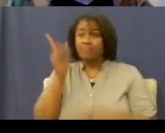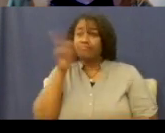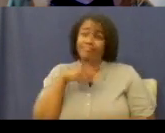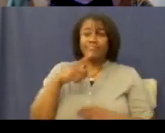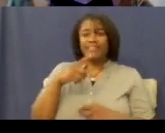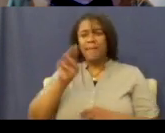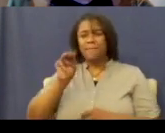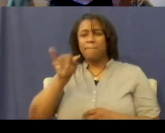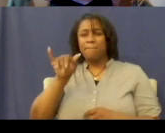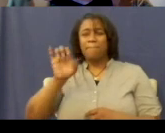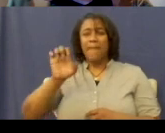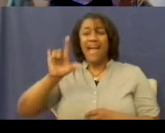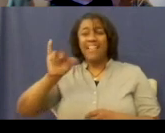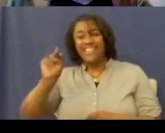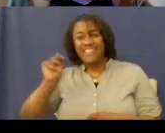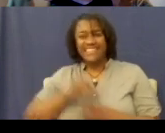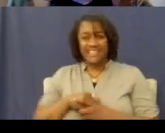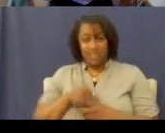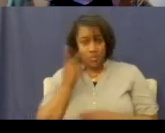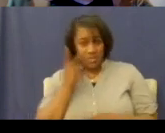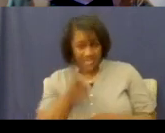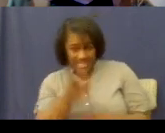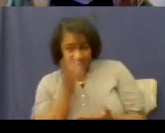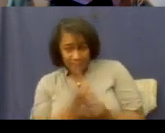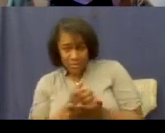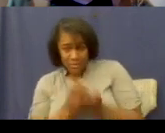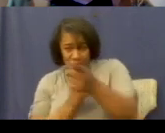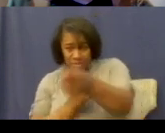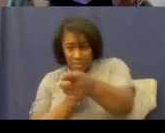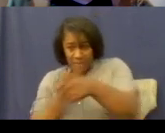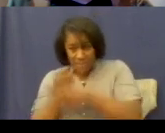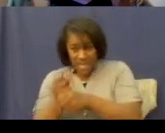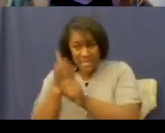You can see a picture right over there of the neuron. 340 00:22:36,732 --> 00:22:39:587 Have fun making your neuron!